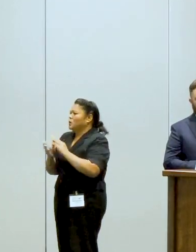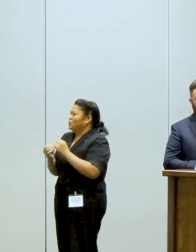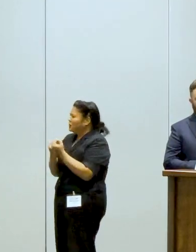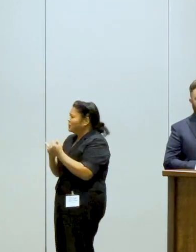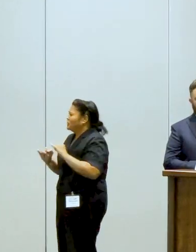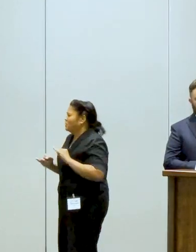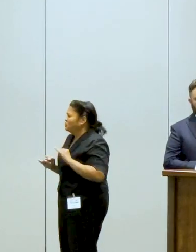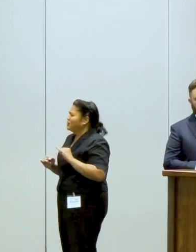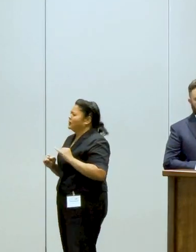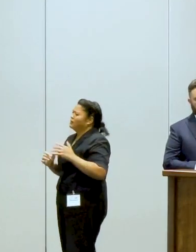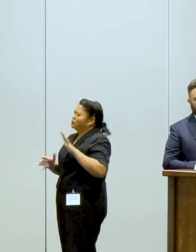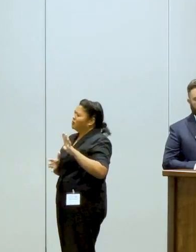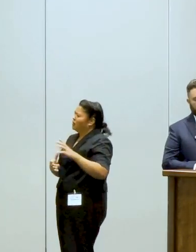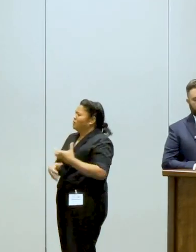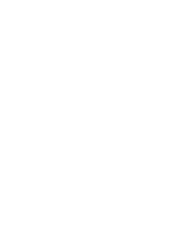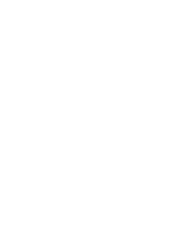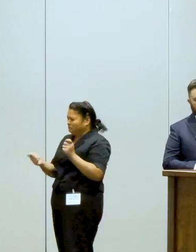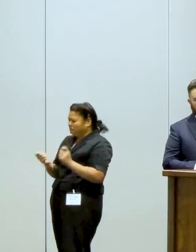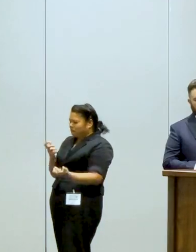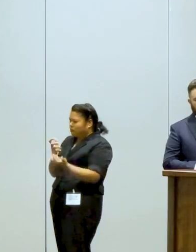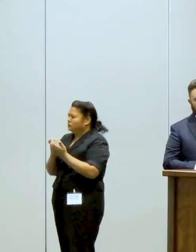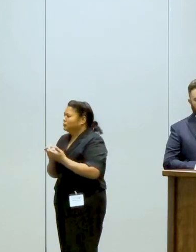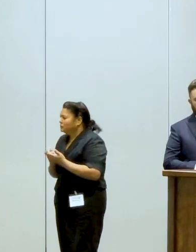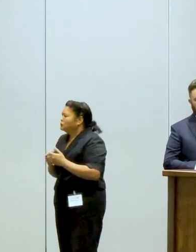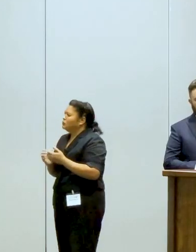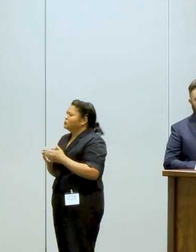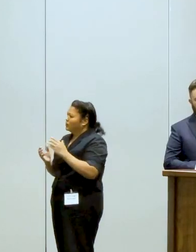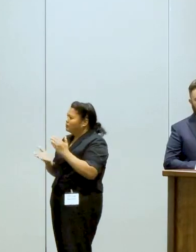natural conversation. For students with disabilities, AI